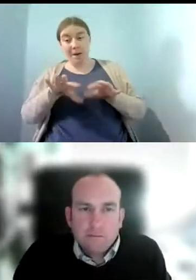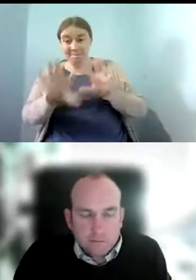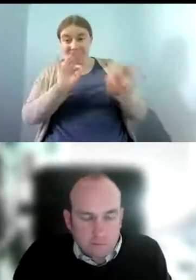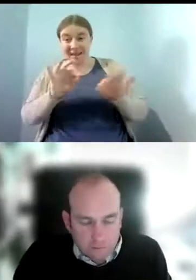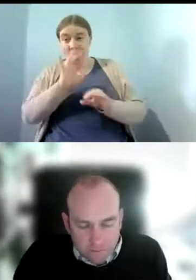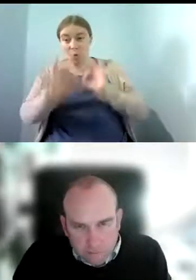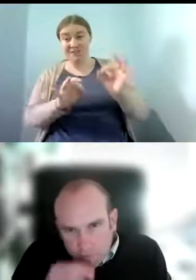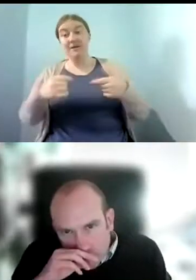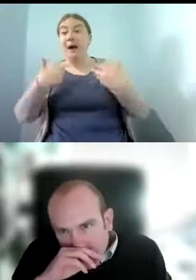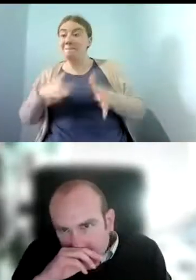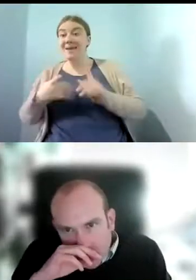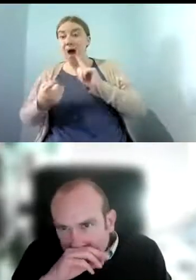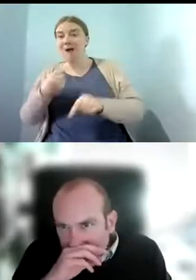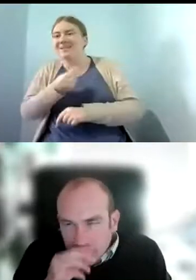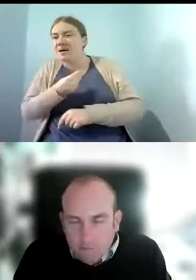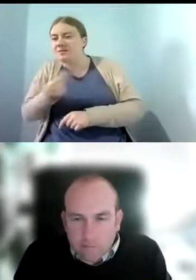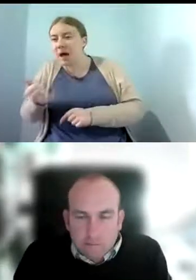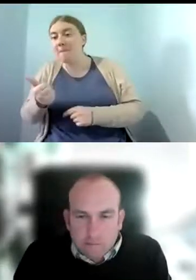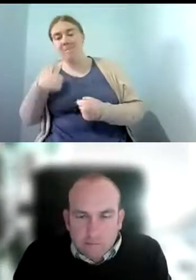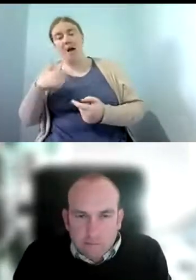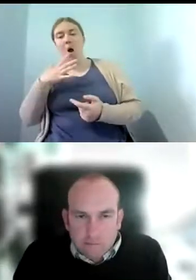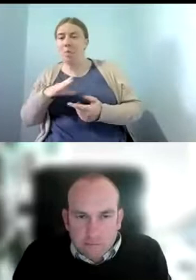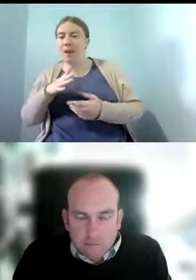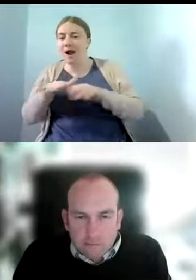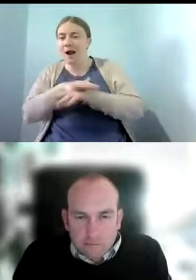of them but we might revisit them just to check out what the answer's right and see what further